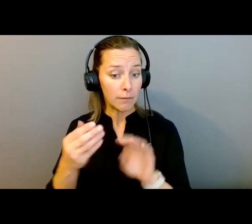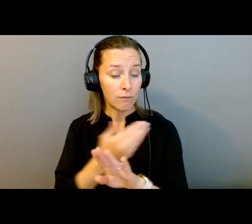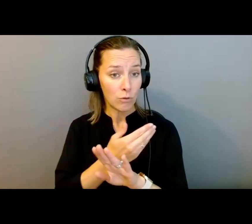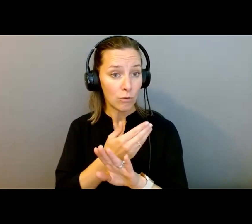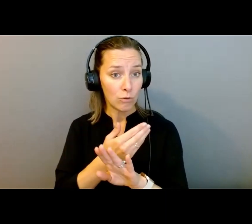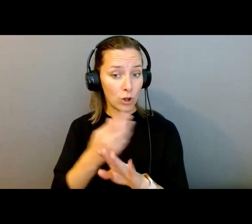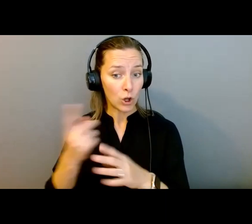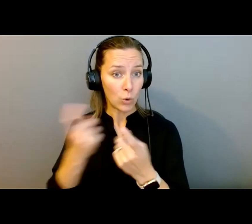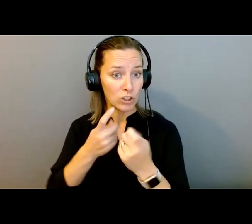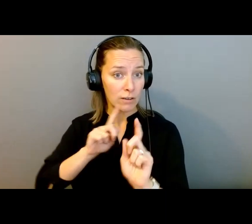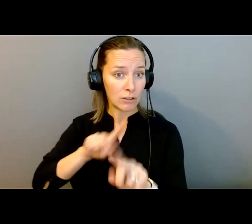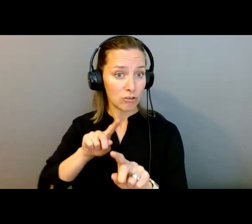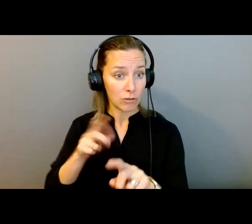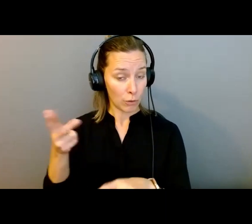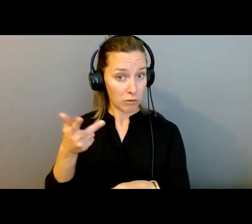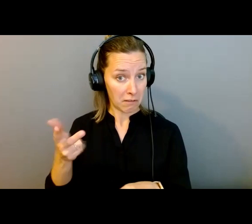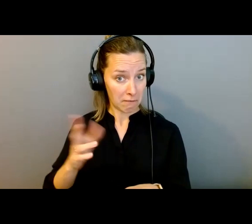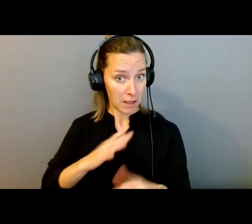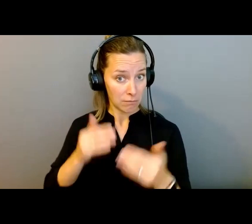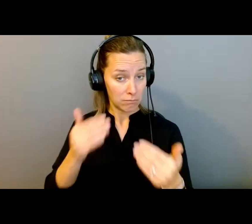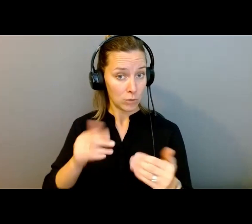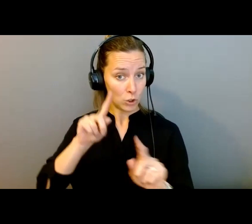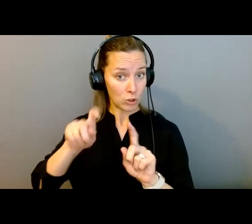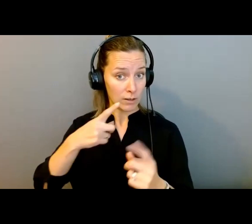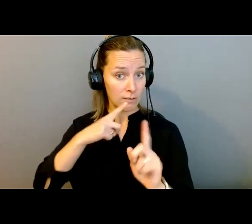How do you three feel about that? Is that okay? >> JENNIFER CHAMBERS: It’s fine with me.